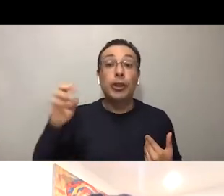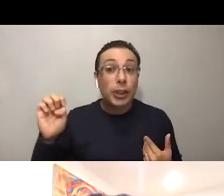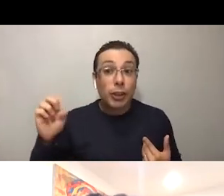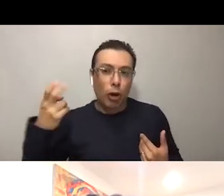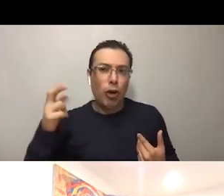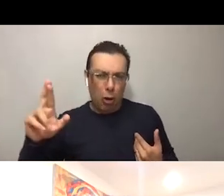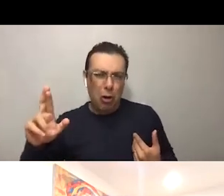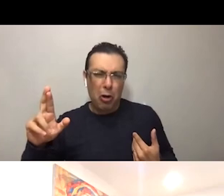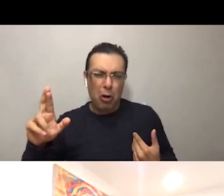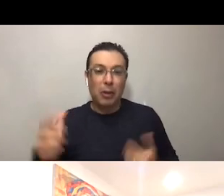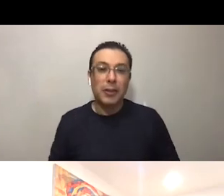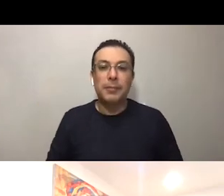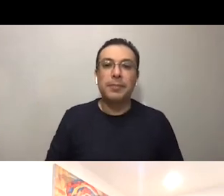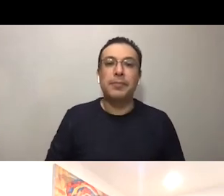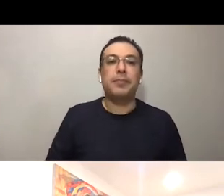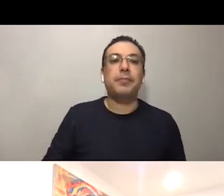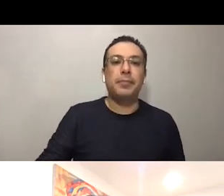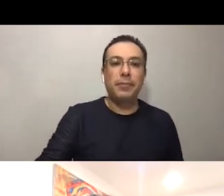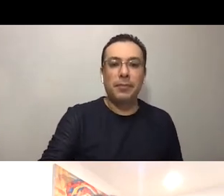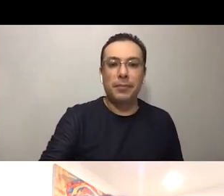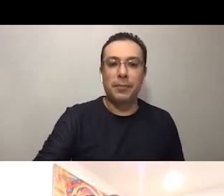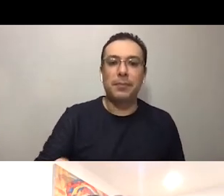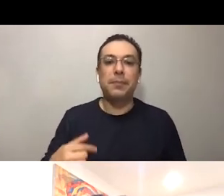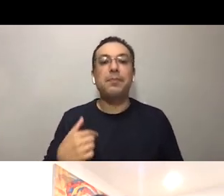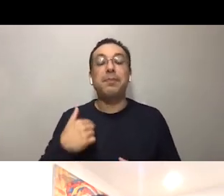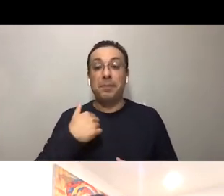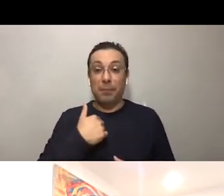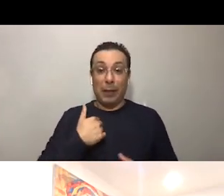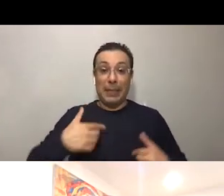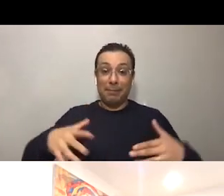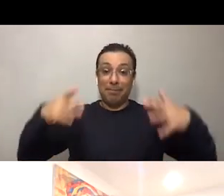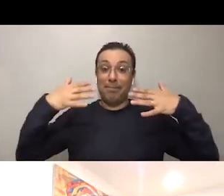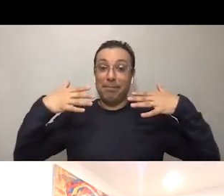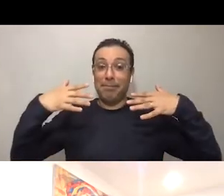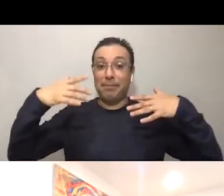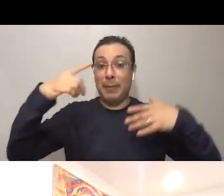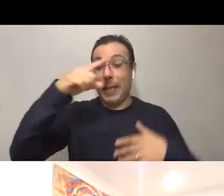I am wearing a brown and black top, with red lipstick, and my hair is curly.